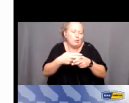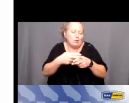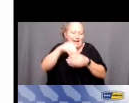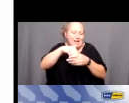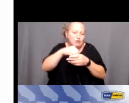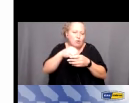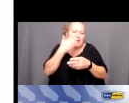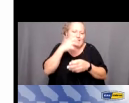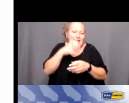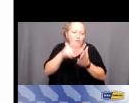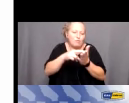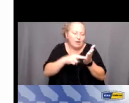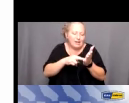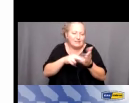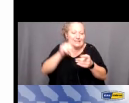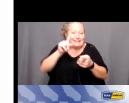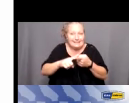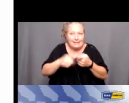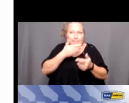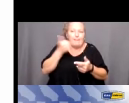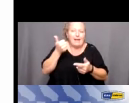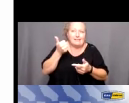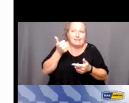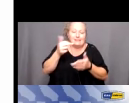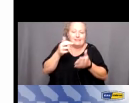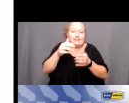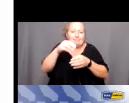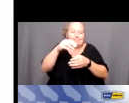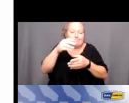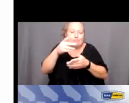Tell them best practices for preventing heat-related illness indoors.